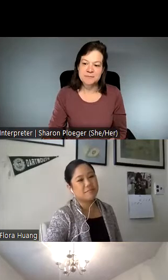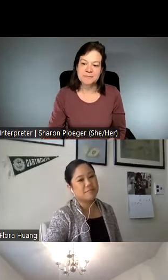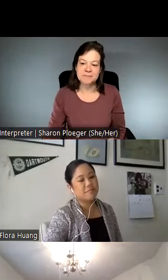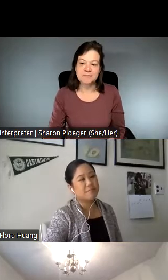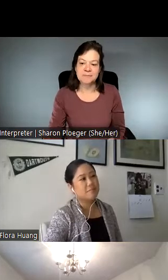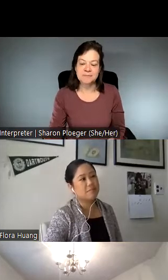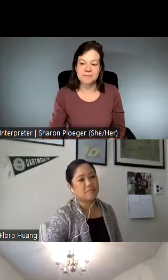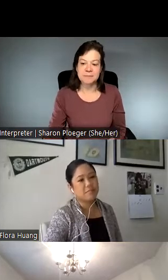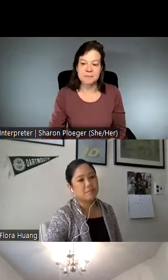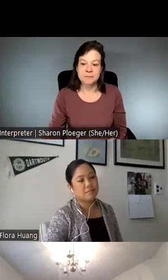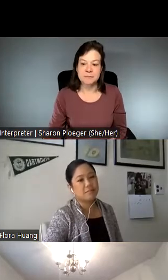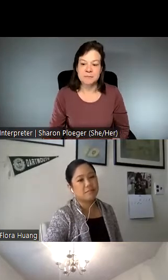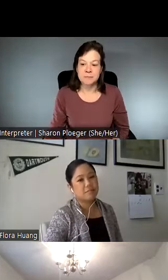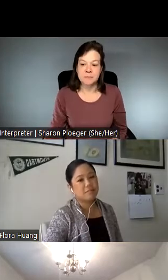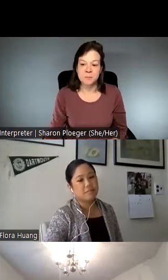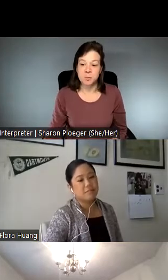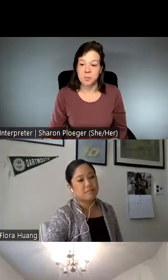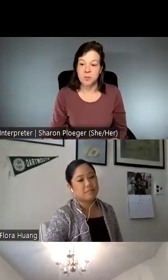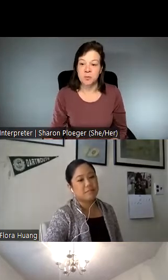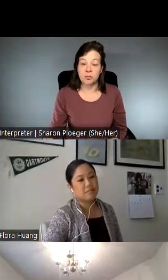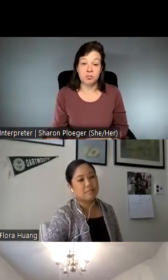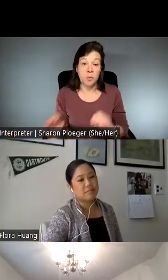And with no questions about text to speech,